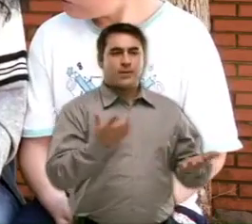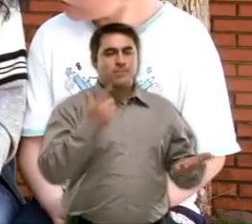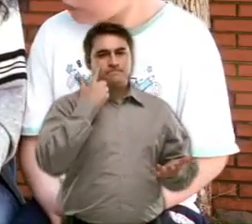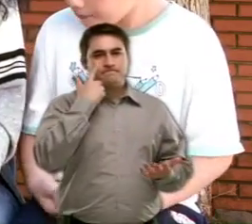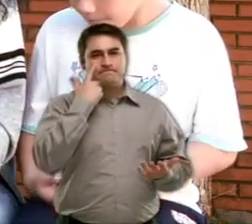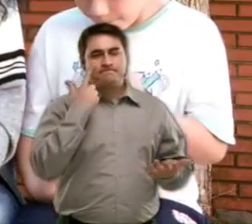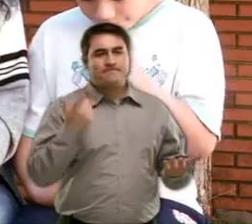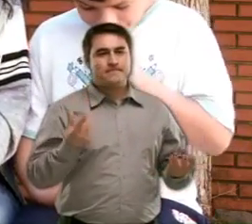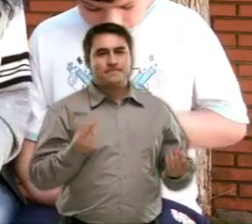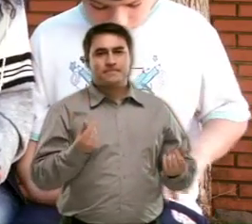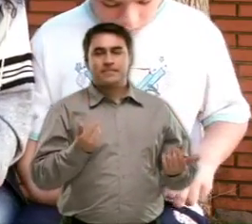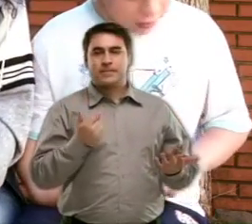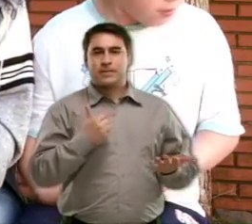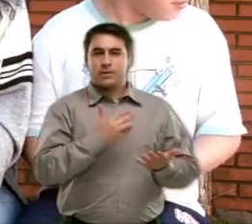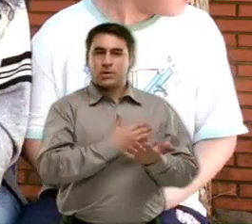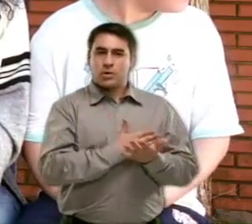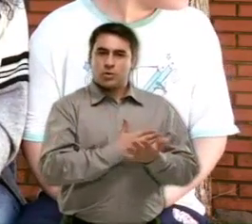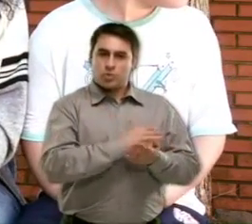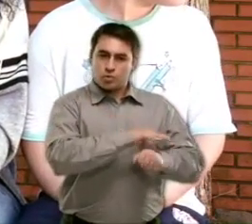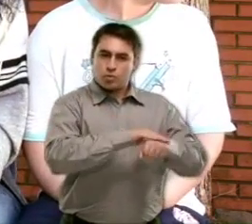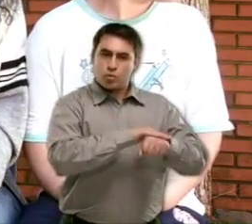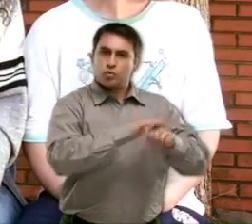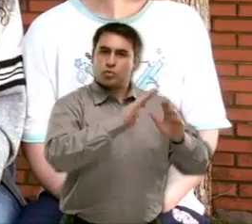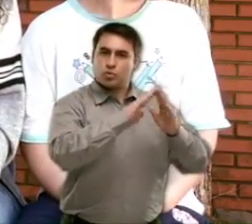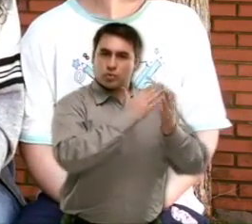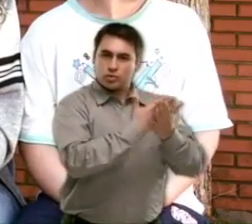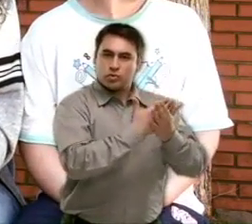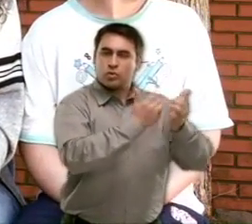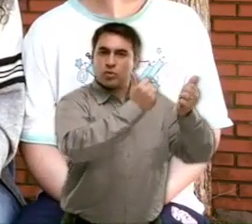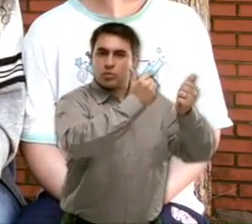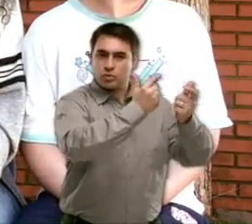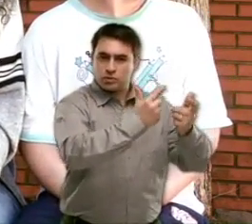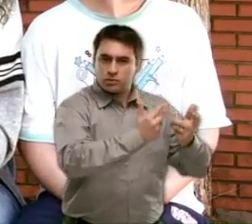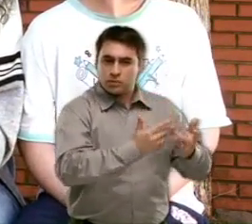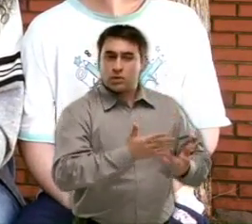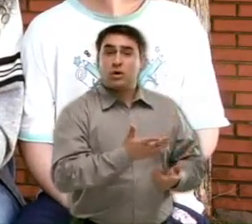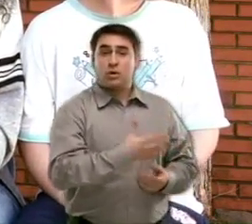I talked to the school and explained how he was, LIZANE DO AMARANTE - VINÍCIUS DALPRA'S MOTHER I talked to the school and explained how he was,